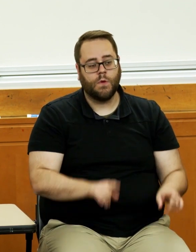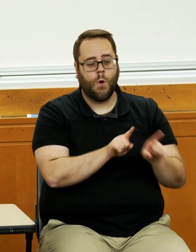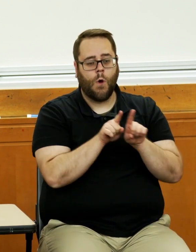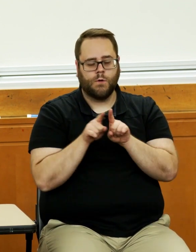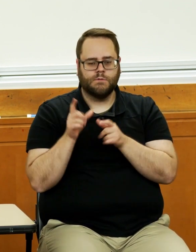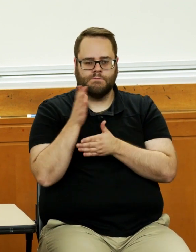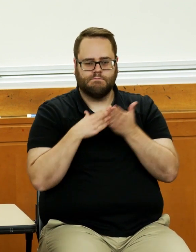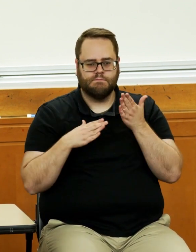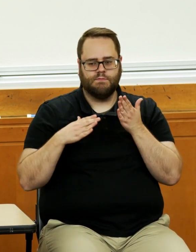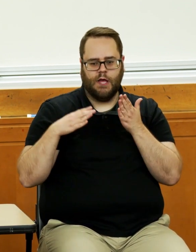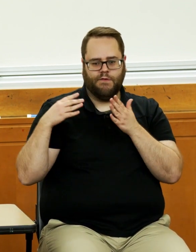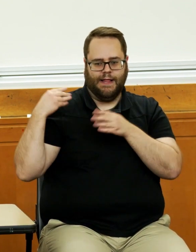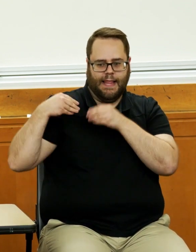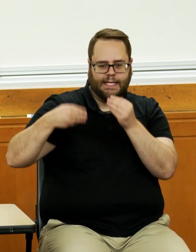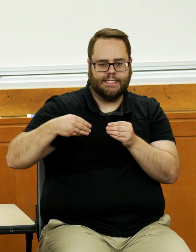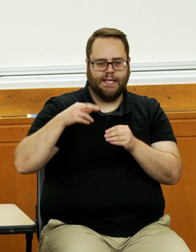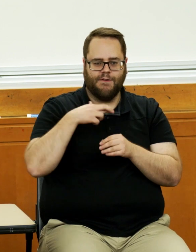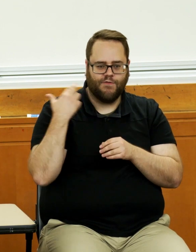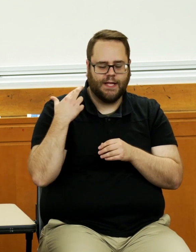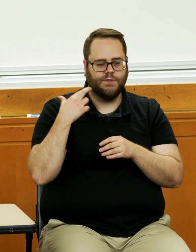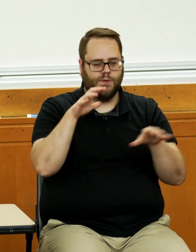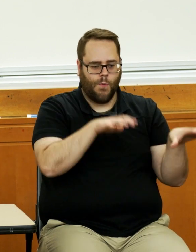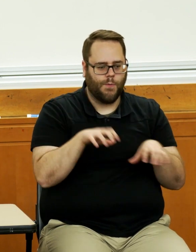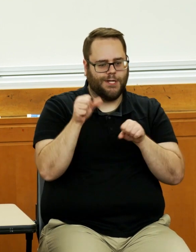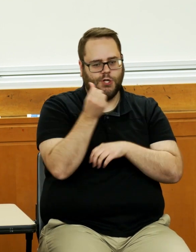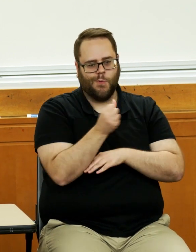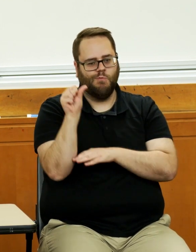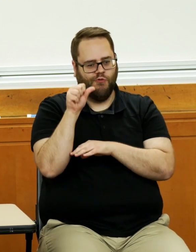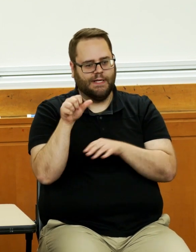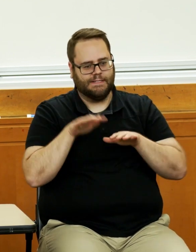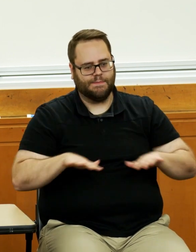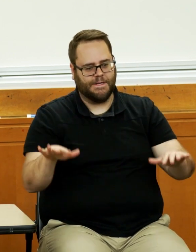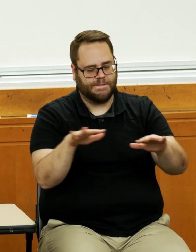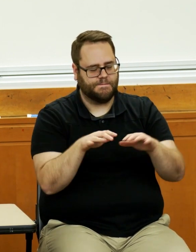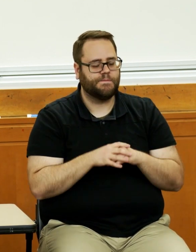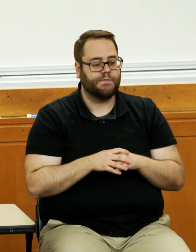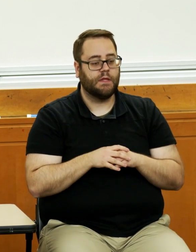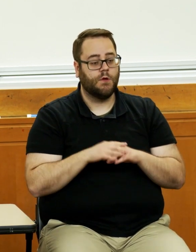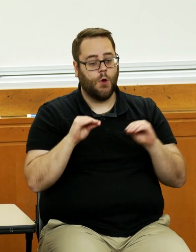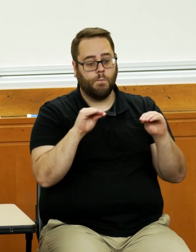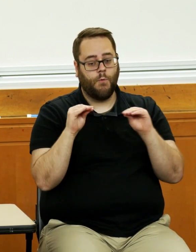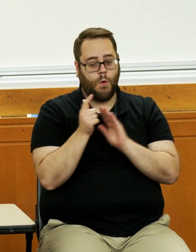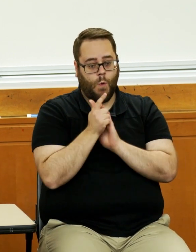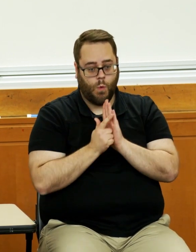legacy at risk with appropriation and movement spaces. While movement lawyering has become a